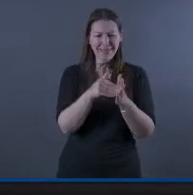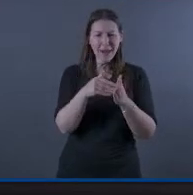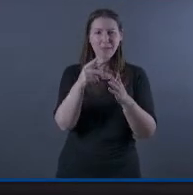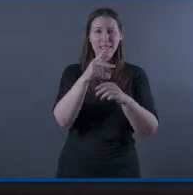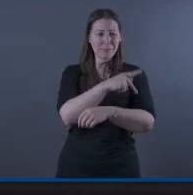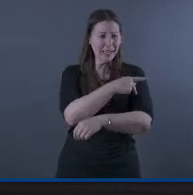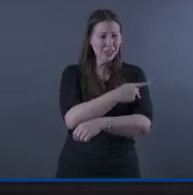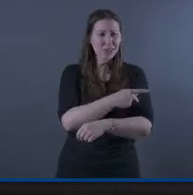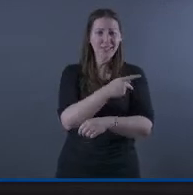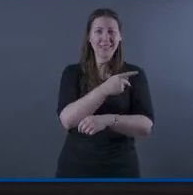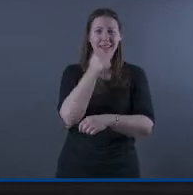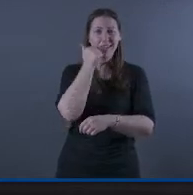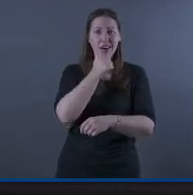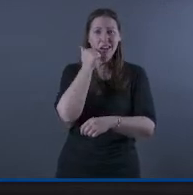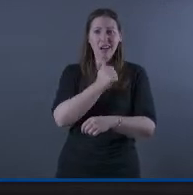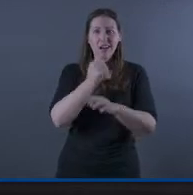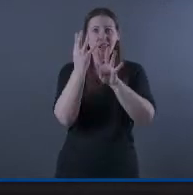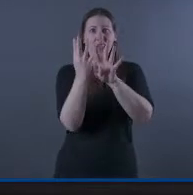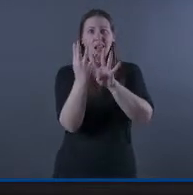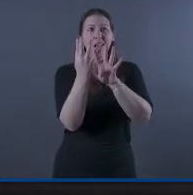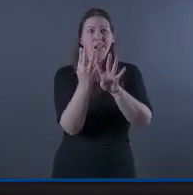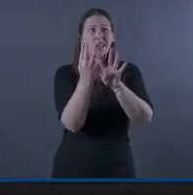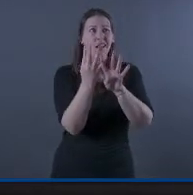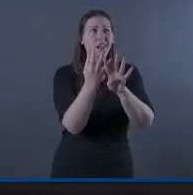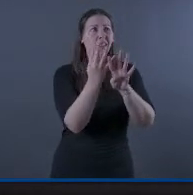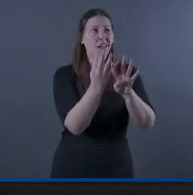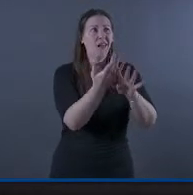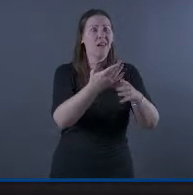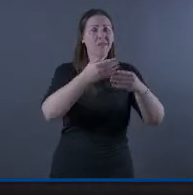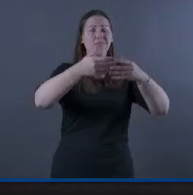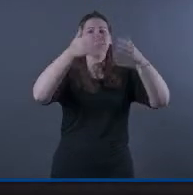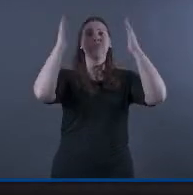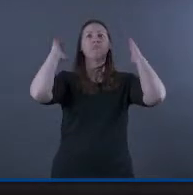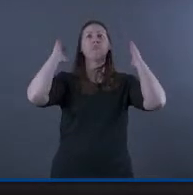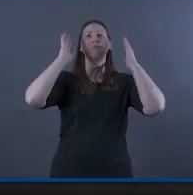That sounds very overwhelming, but once people are through and see the process,